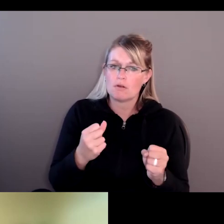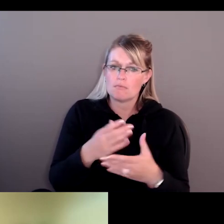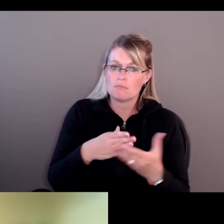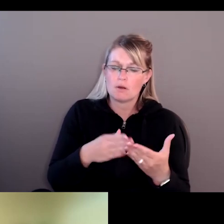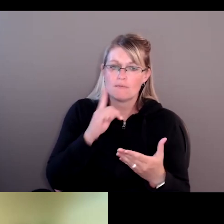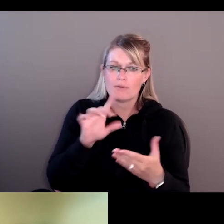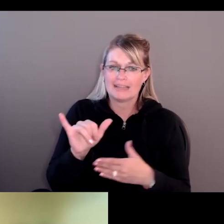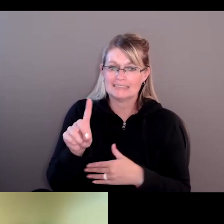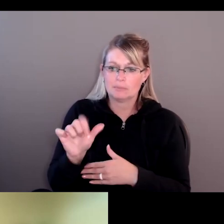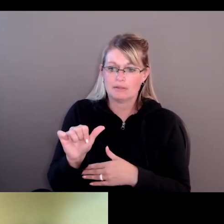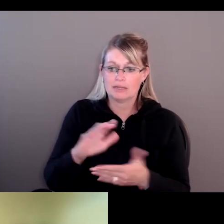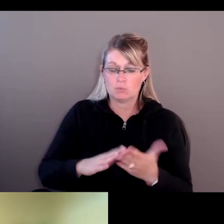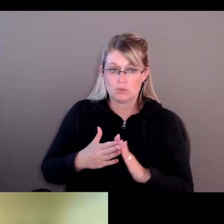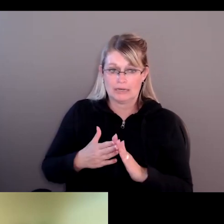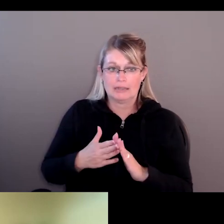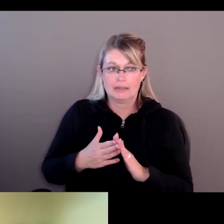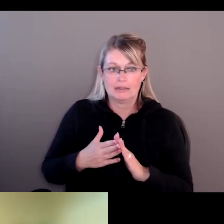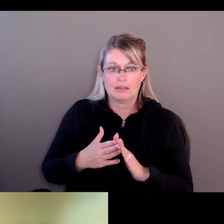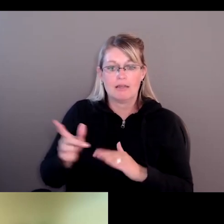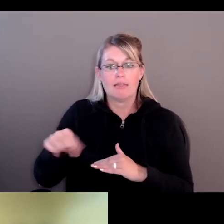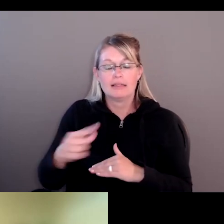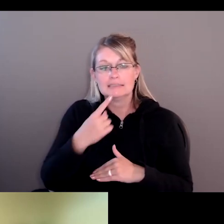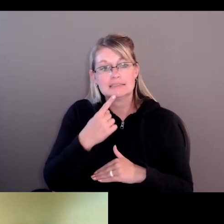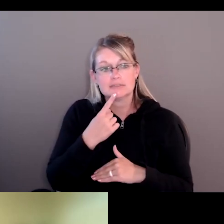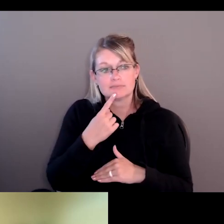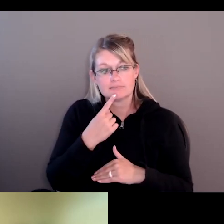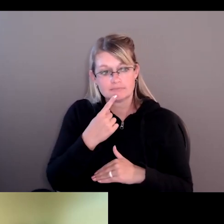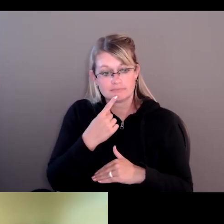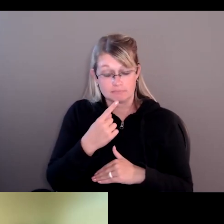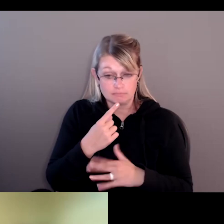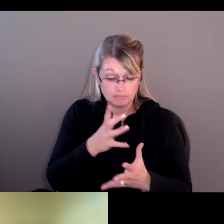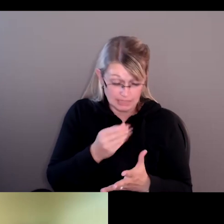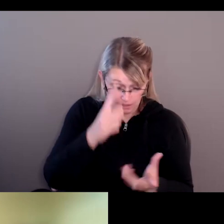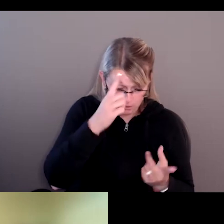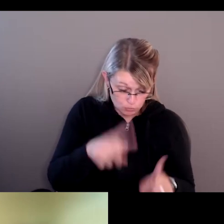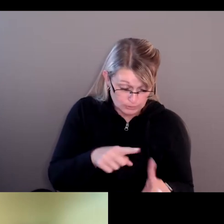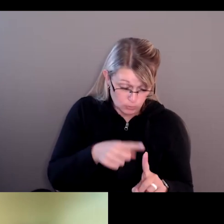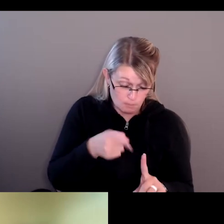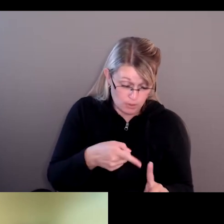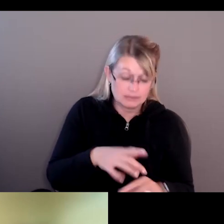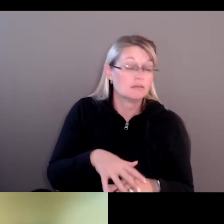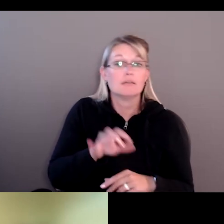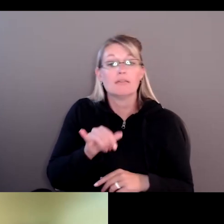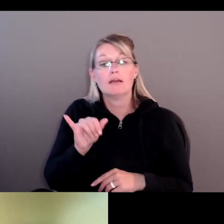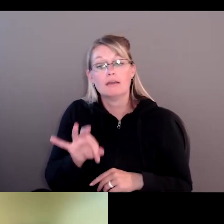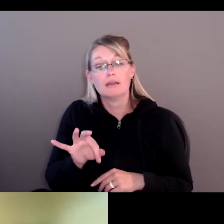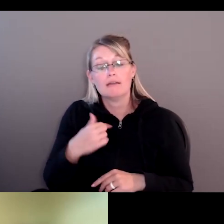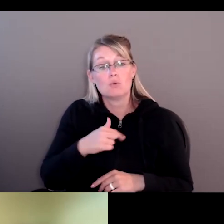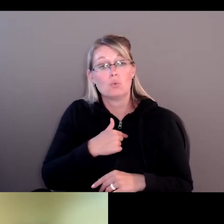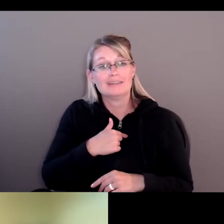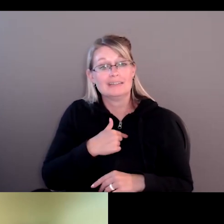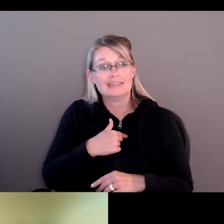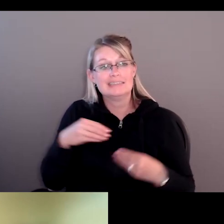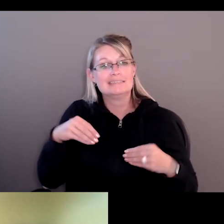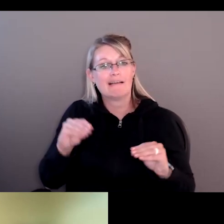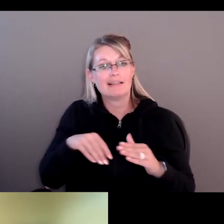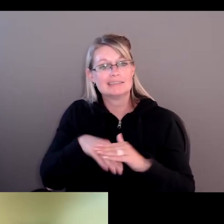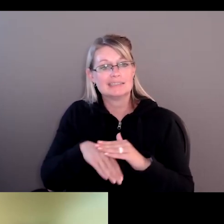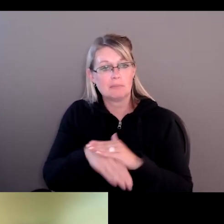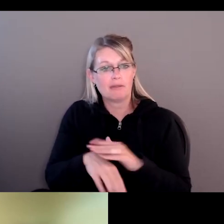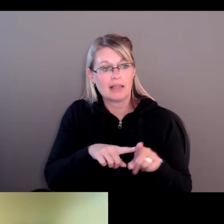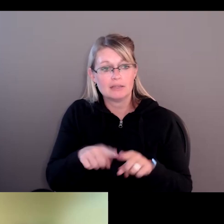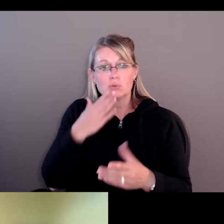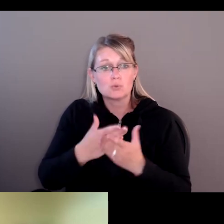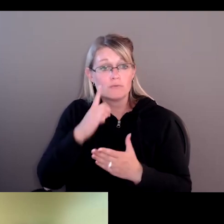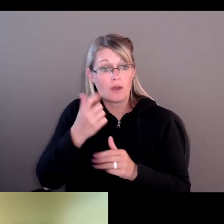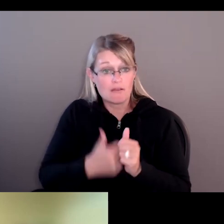disability community that are saying and rightly so coming up, and it's good for everyone, so we